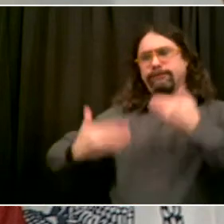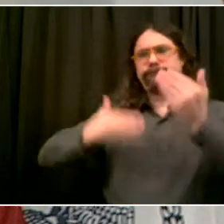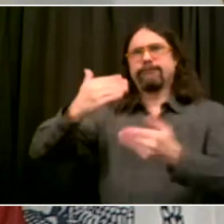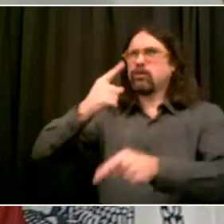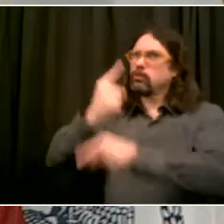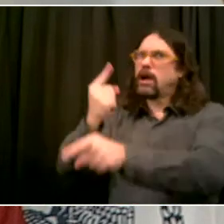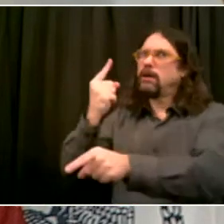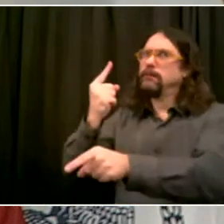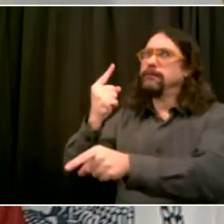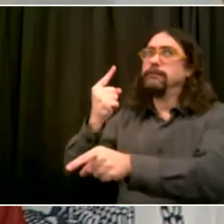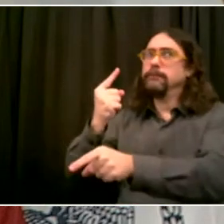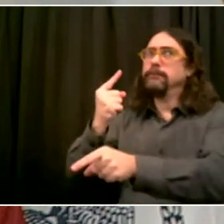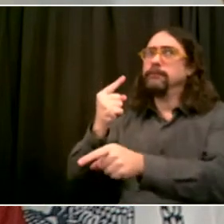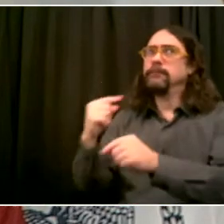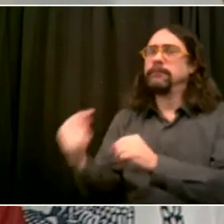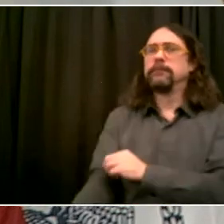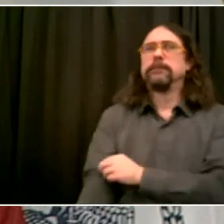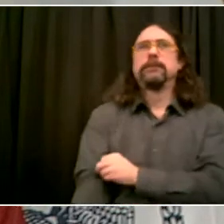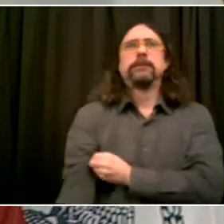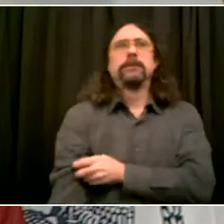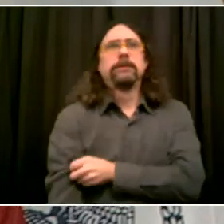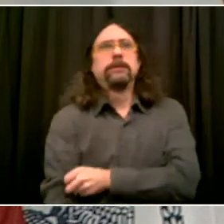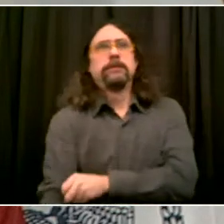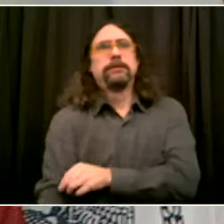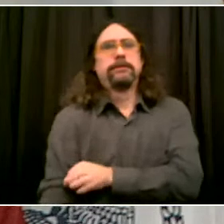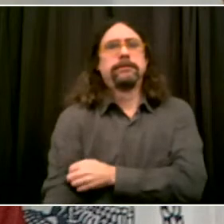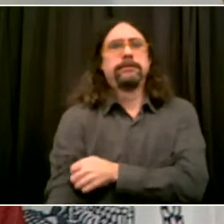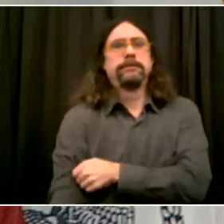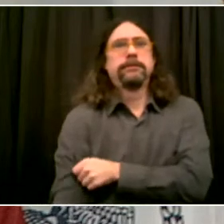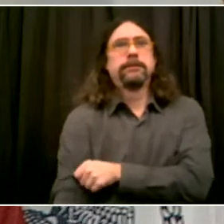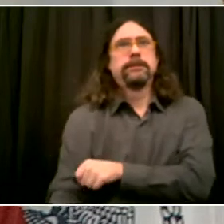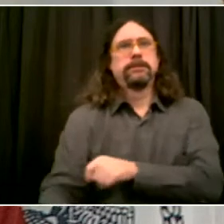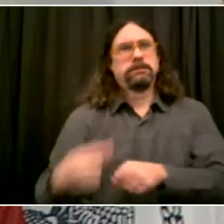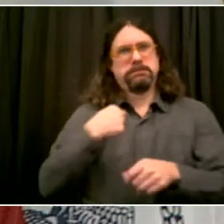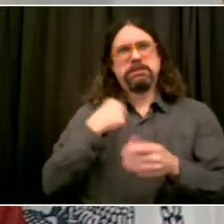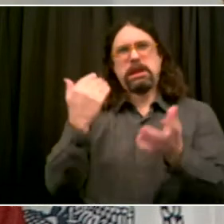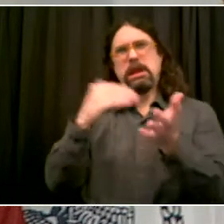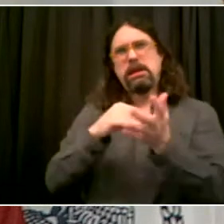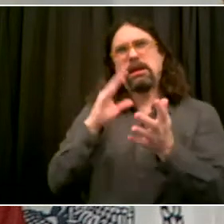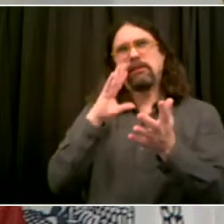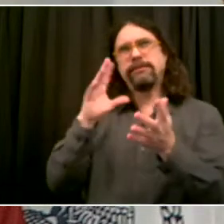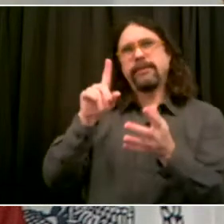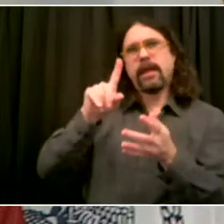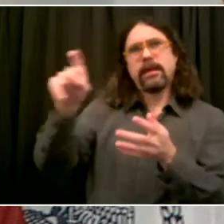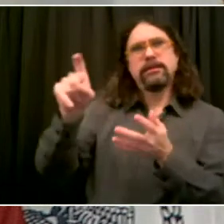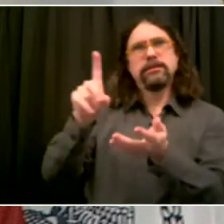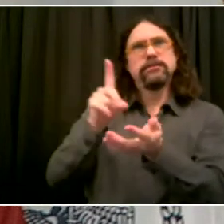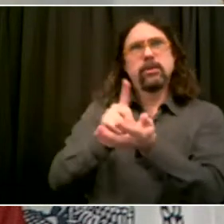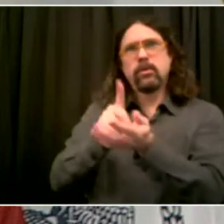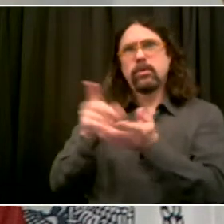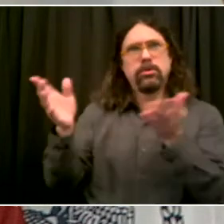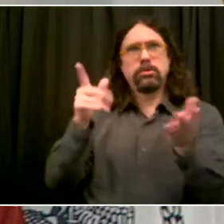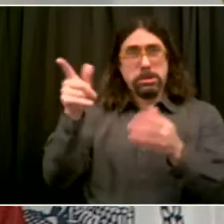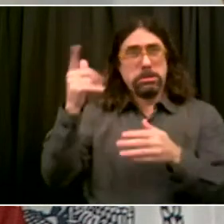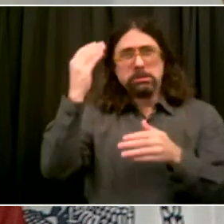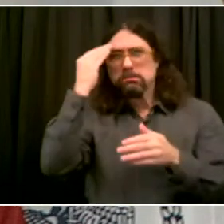HEALTH PROVIDERS TO ROPVIDE